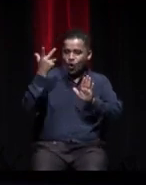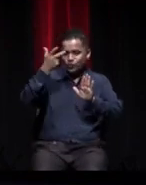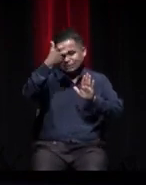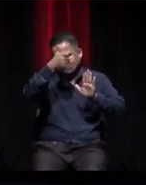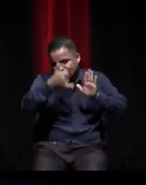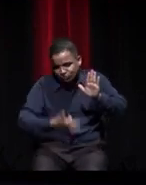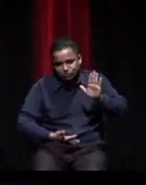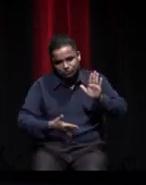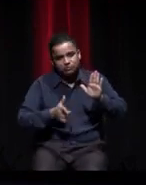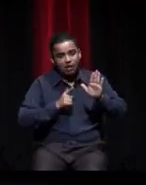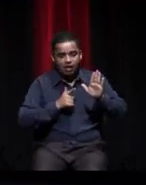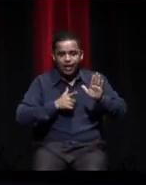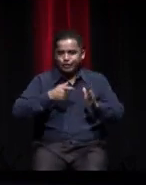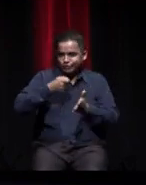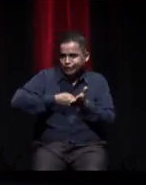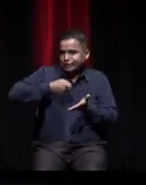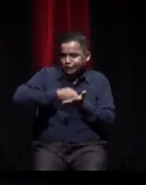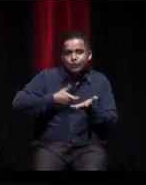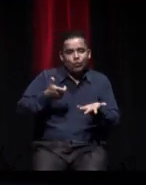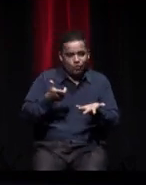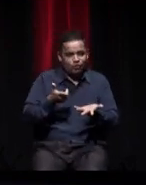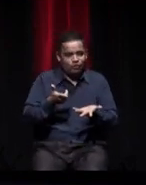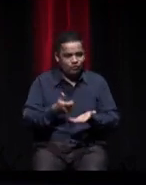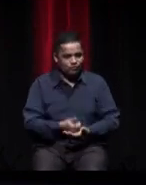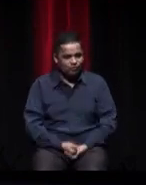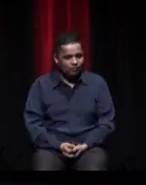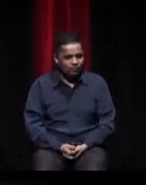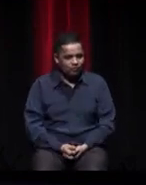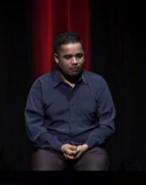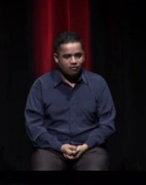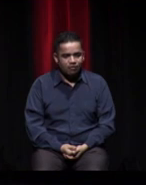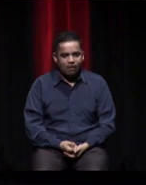I insist, it's a very wide arc,